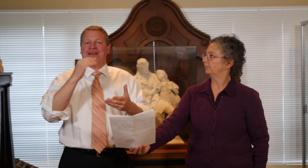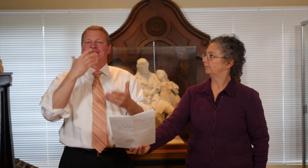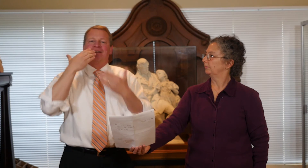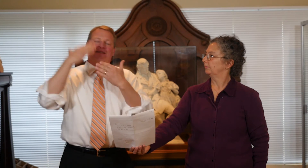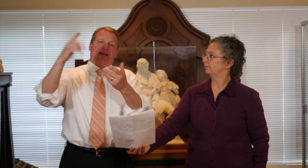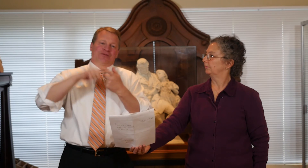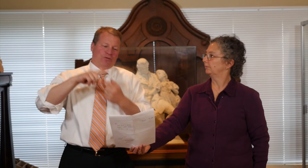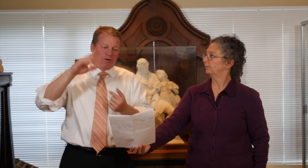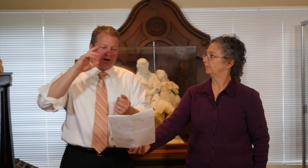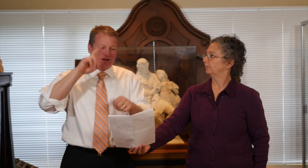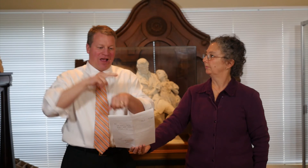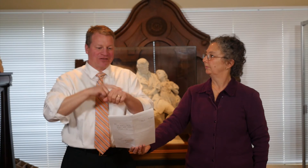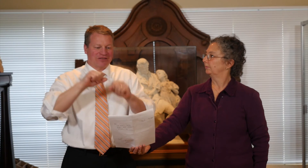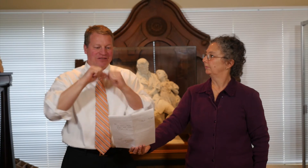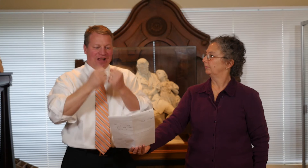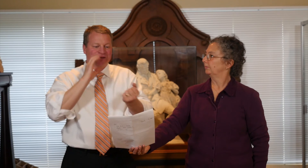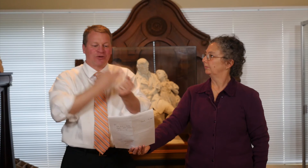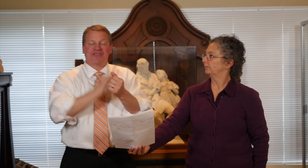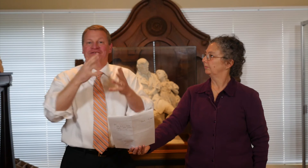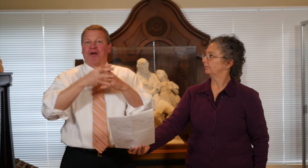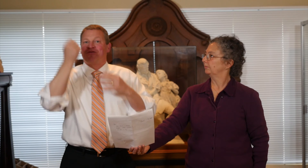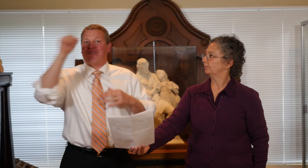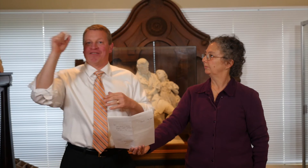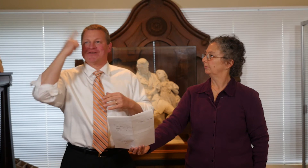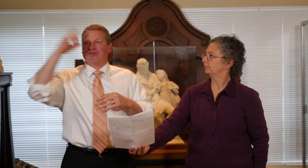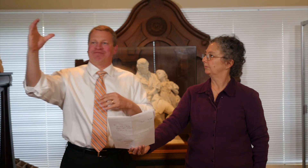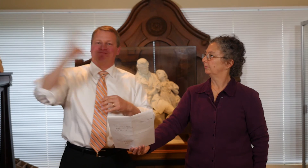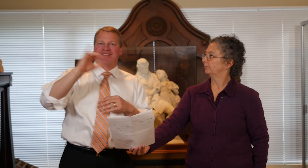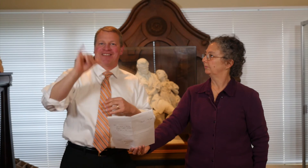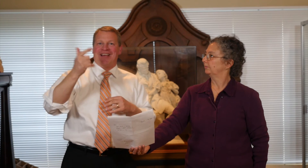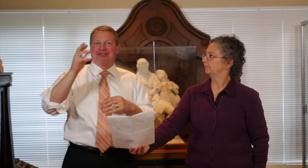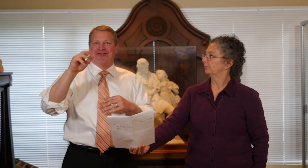as well. So we thank the National Society of the Daughters